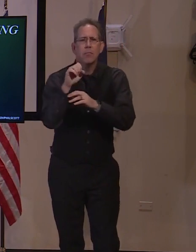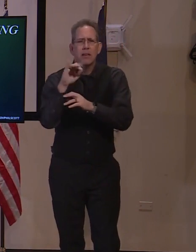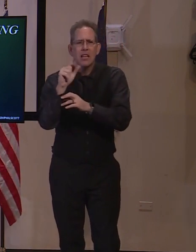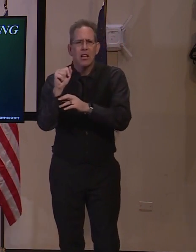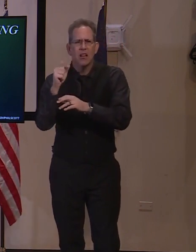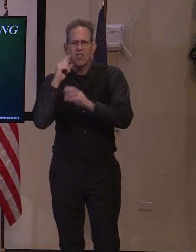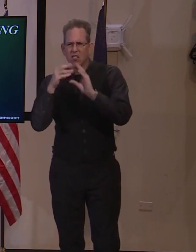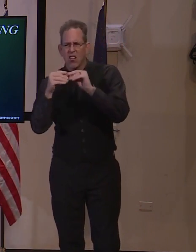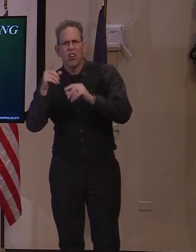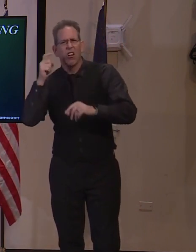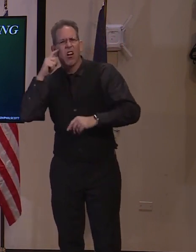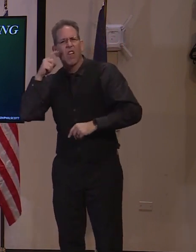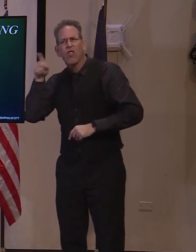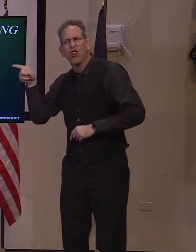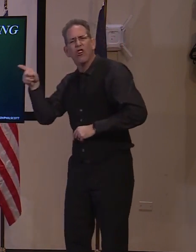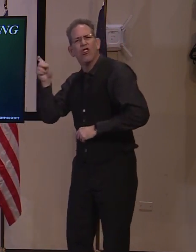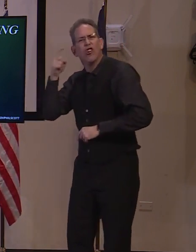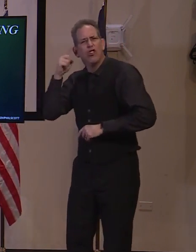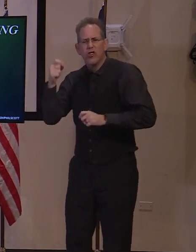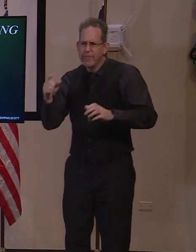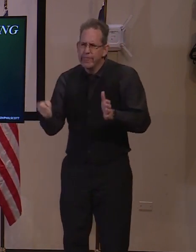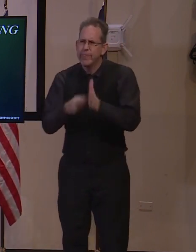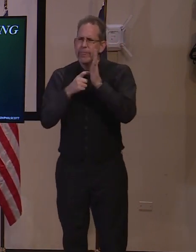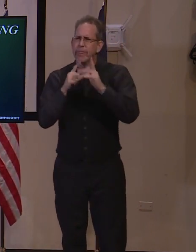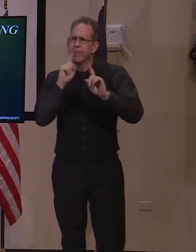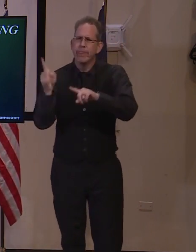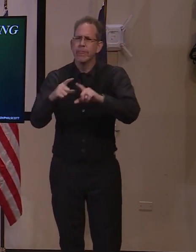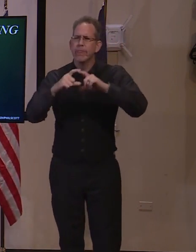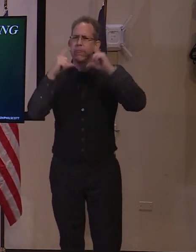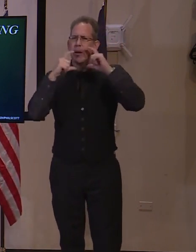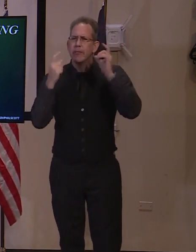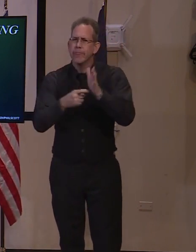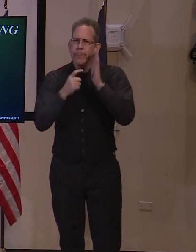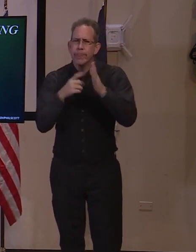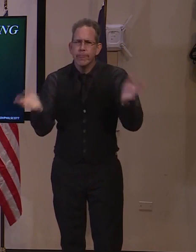You've heard me talk at length over the last several weeks about why I don't